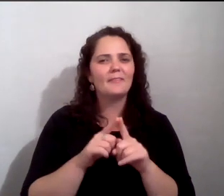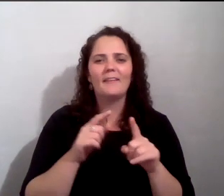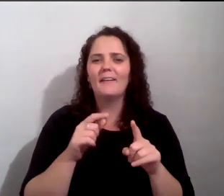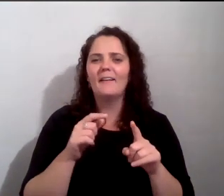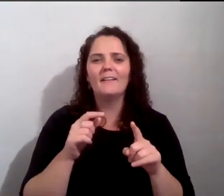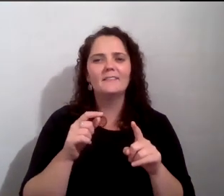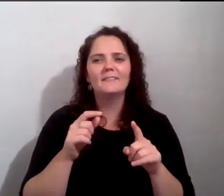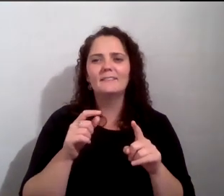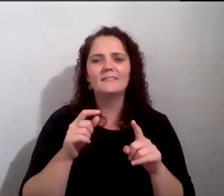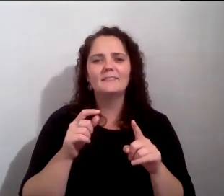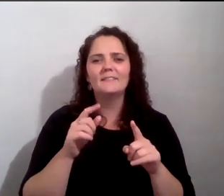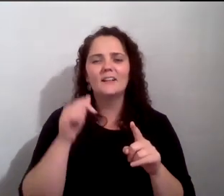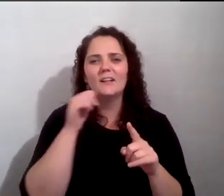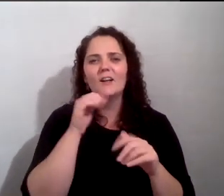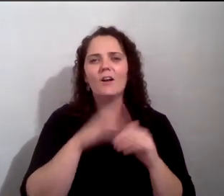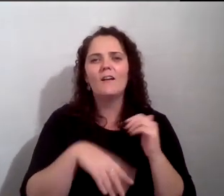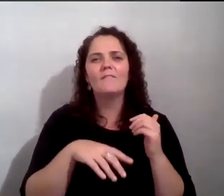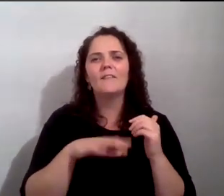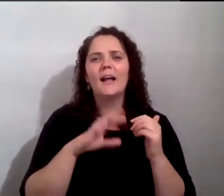liked the way that this seemed to refer to me in a sort of